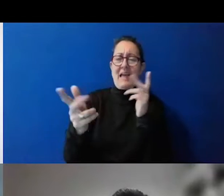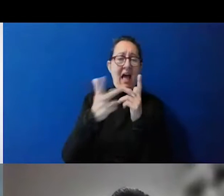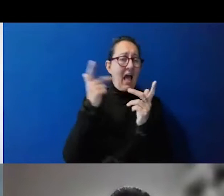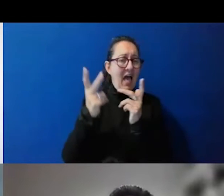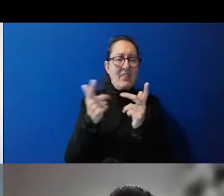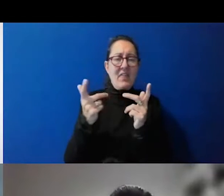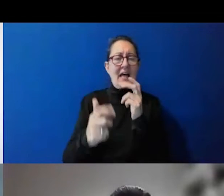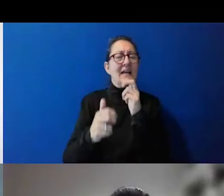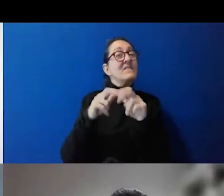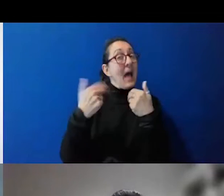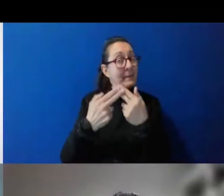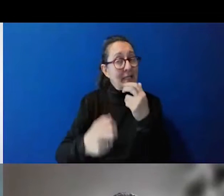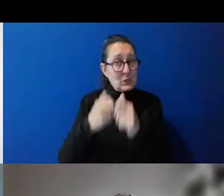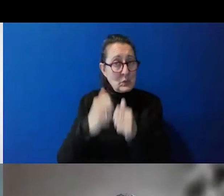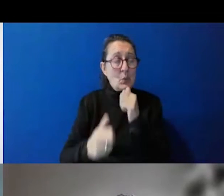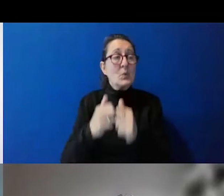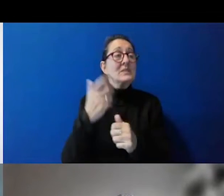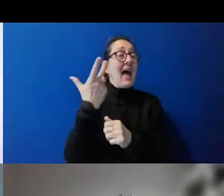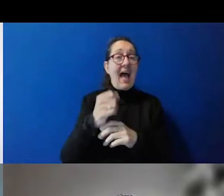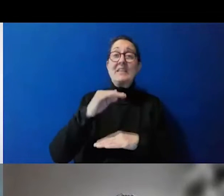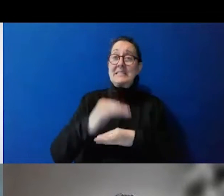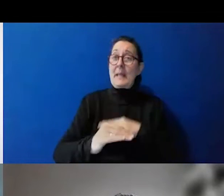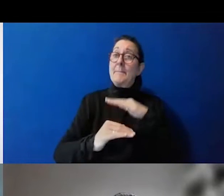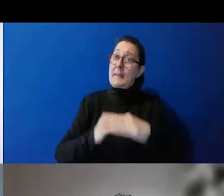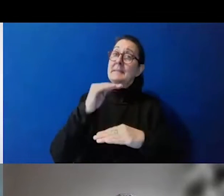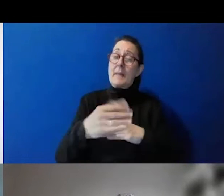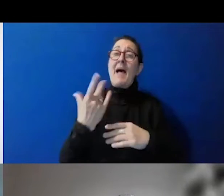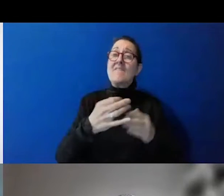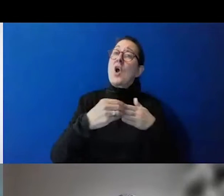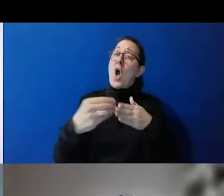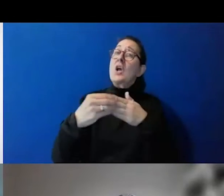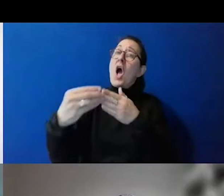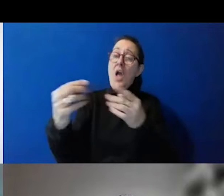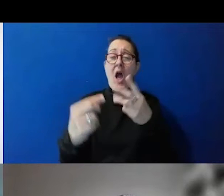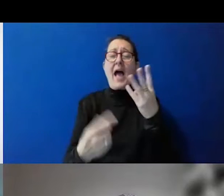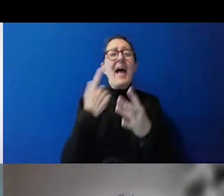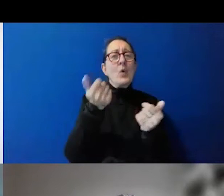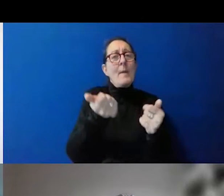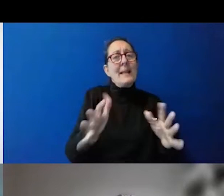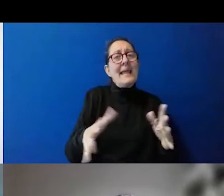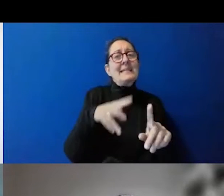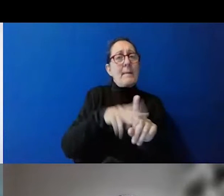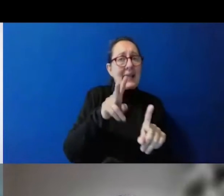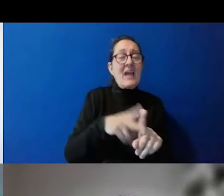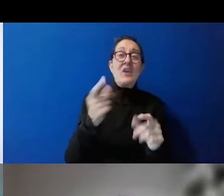step-by-step guides uh examples of completed applications and forms that customers might need